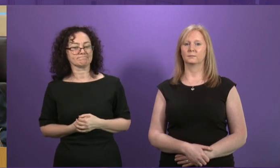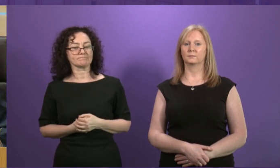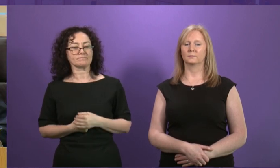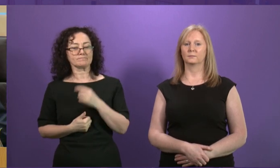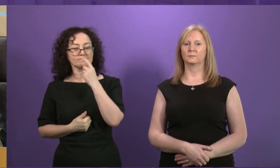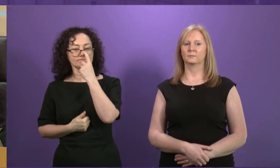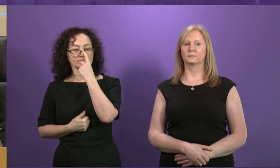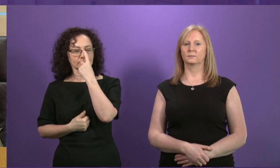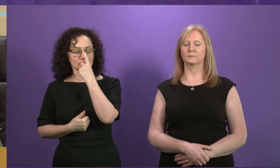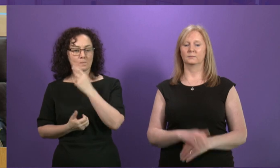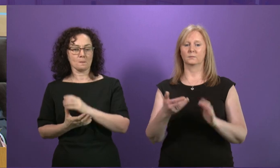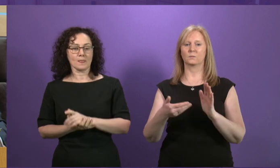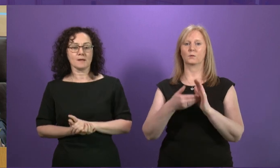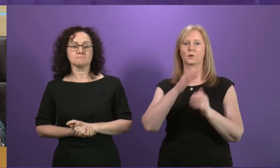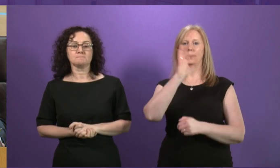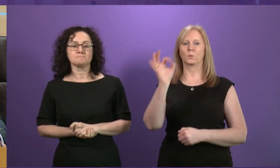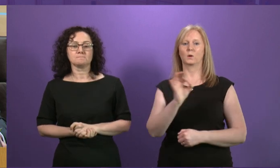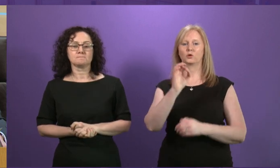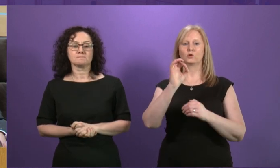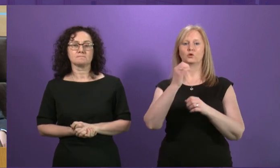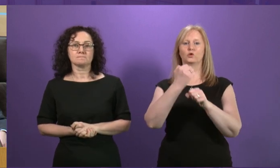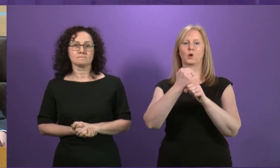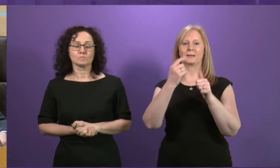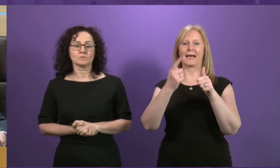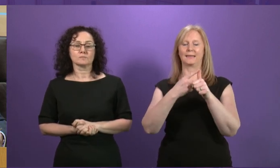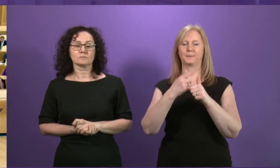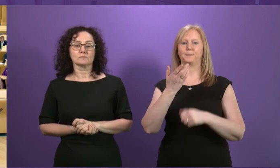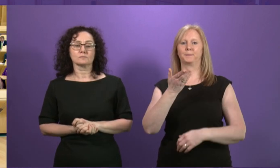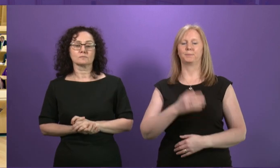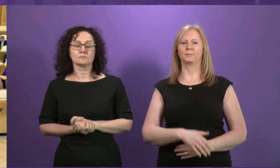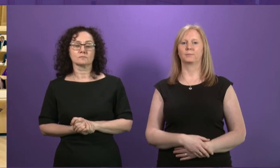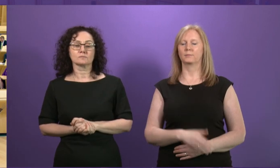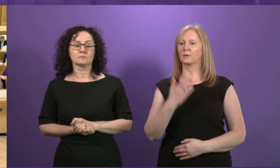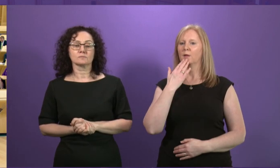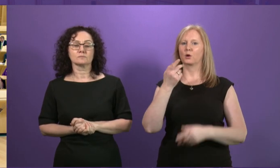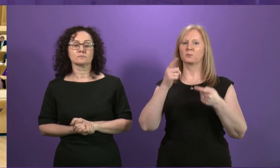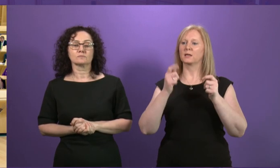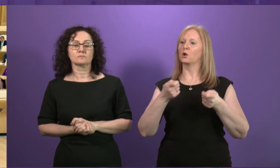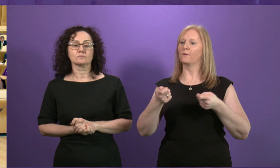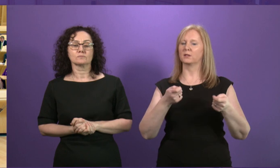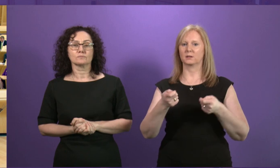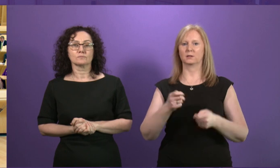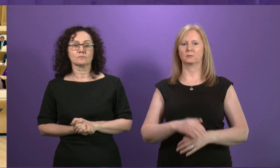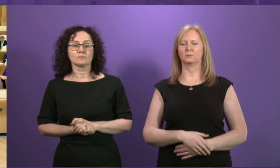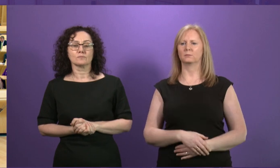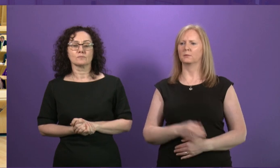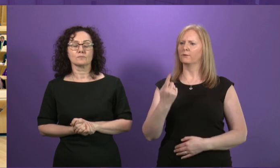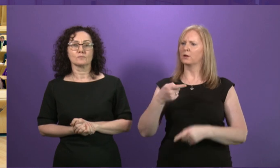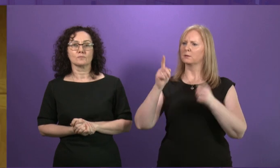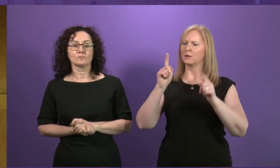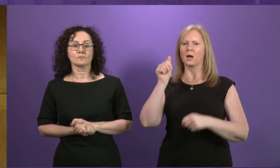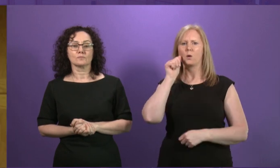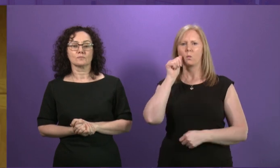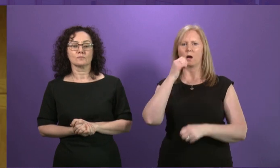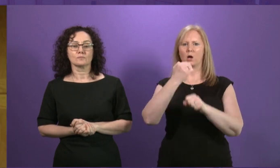George Adam (Paisley) (SNP): Is the First Minister aware that Global, which